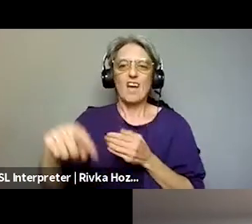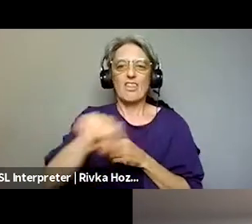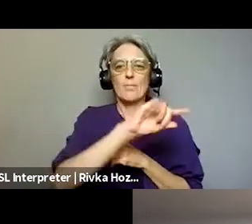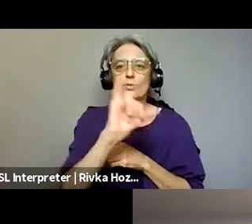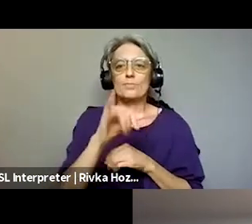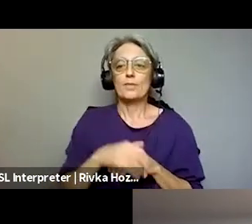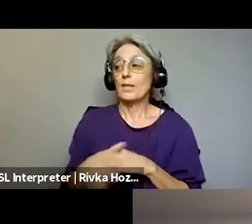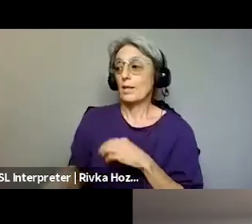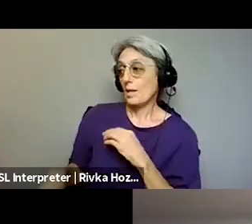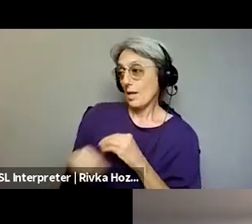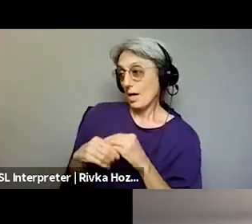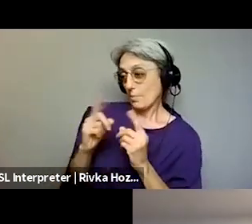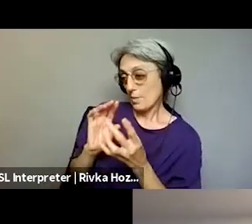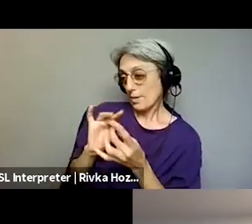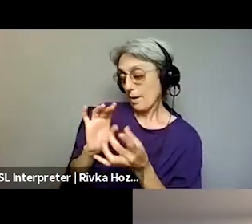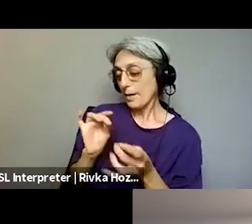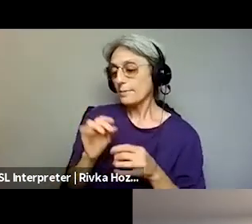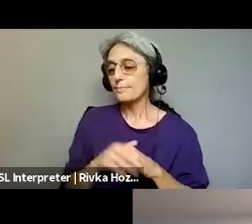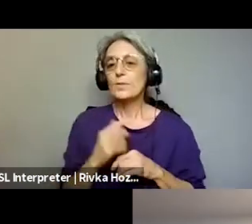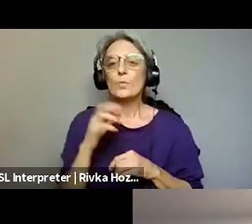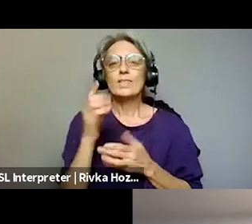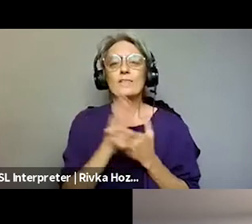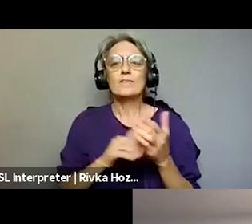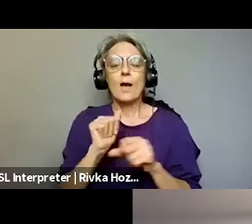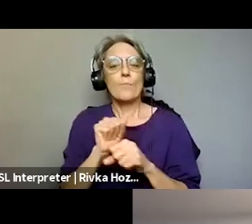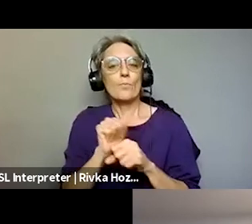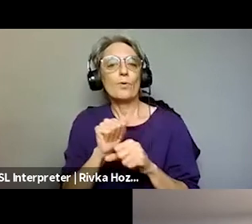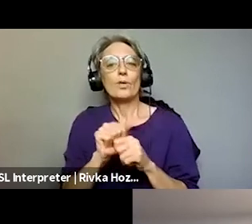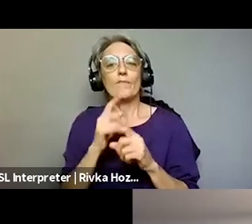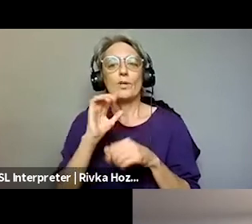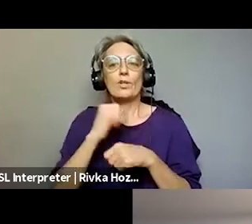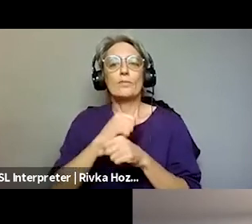to that, we've done a little bit of work creating resources for health care providers